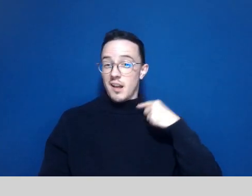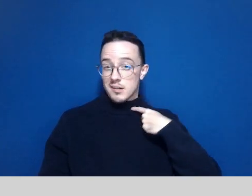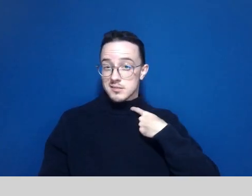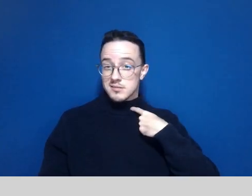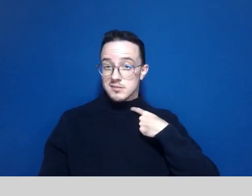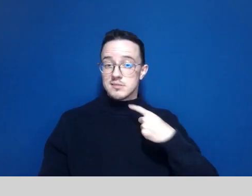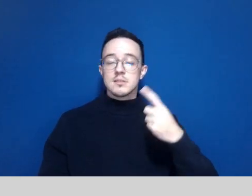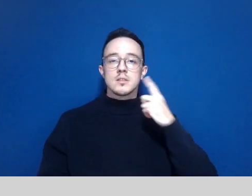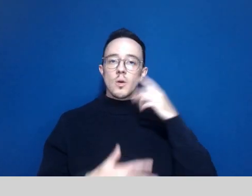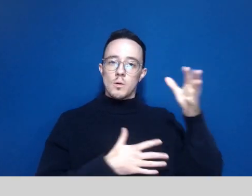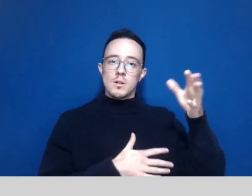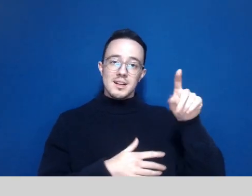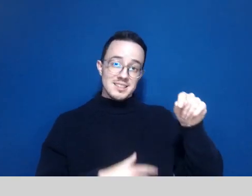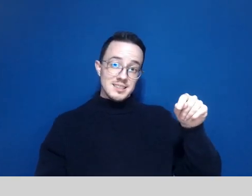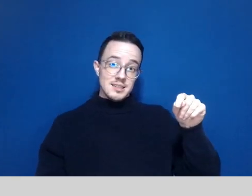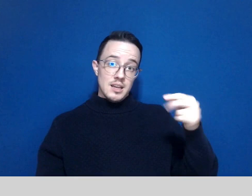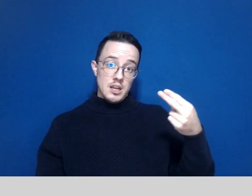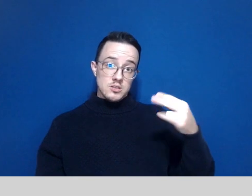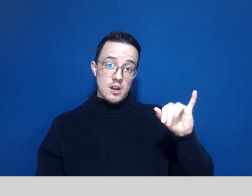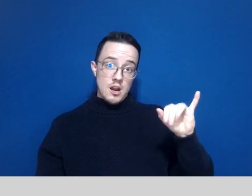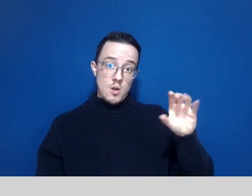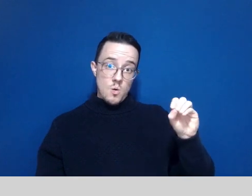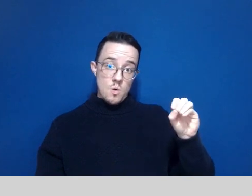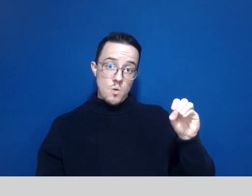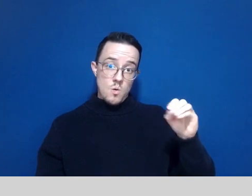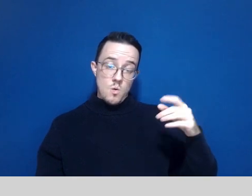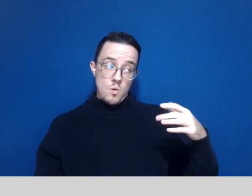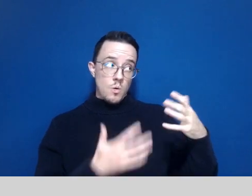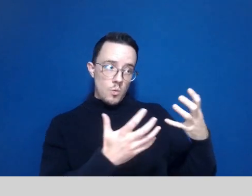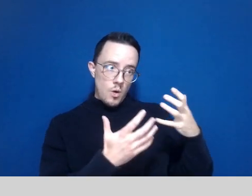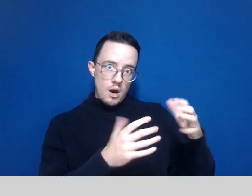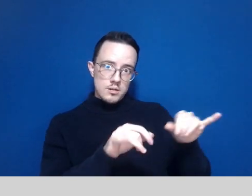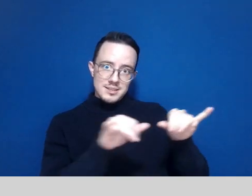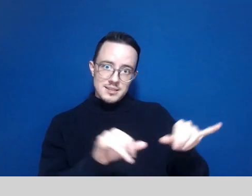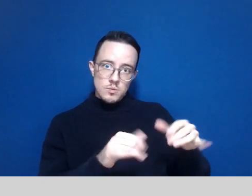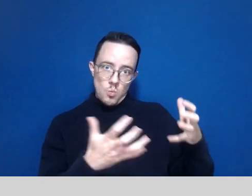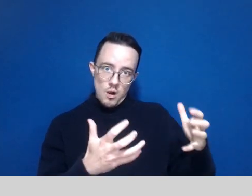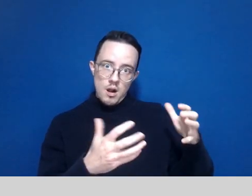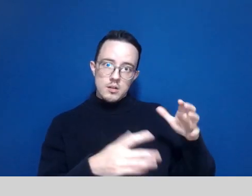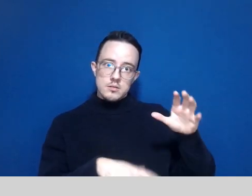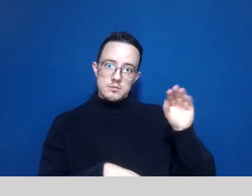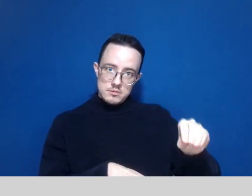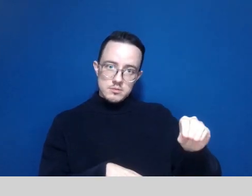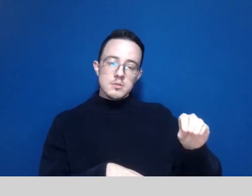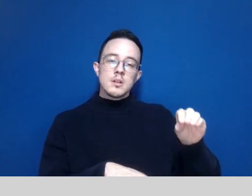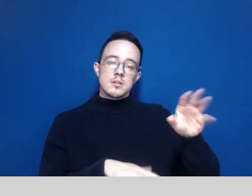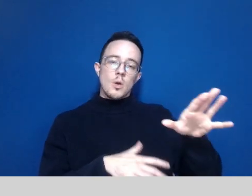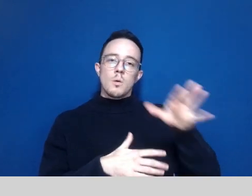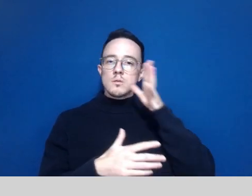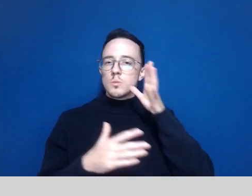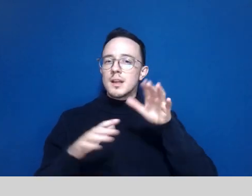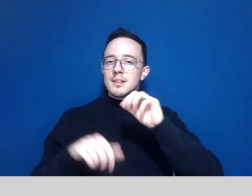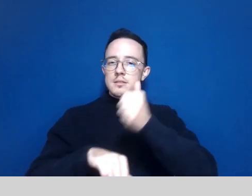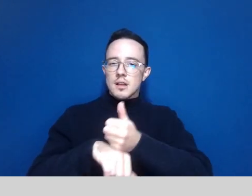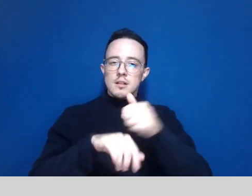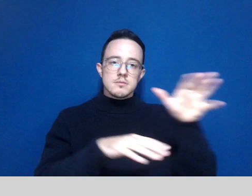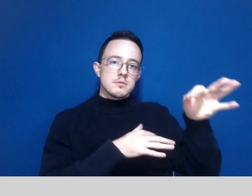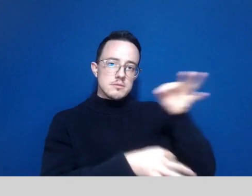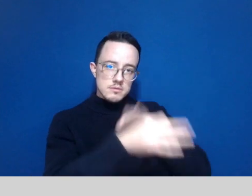It's good for names. For instance, every time I say the word Scott Hanselman or the phrase, Scott Hanselman